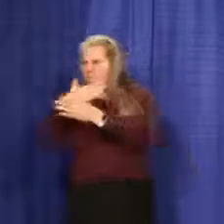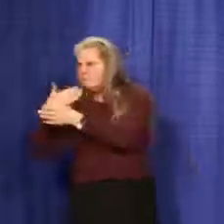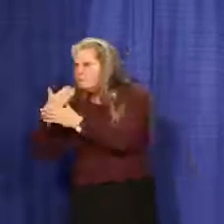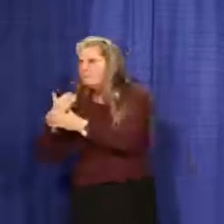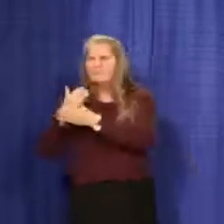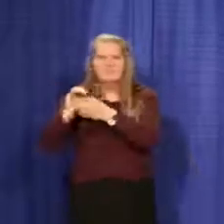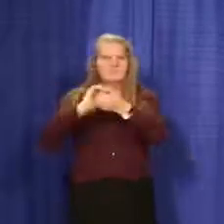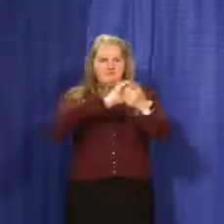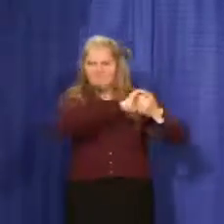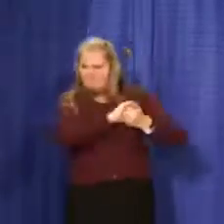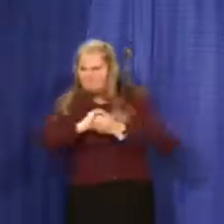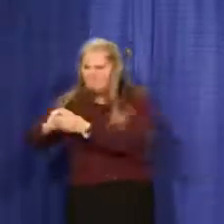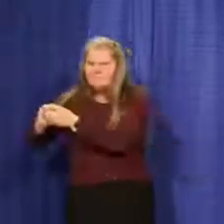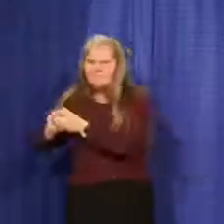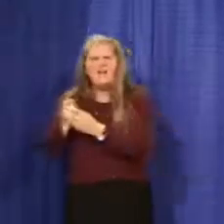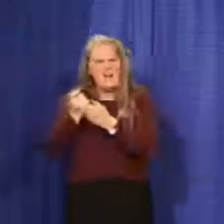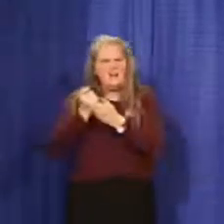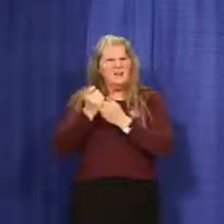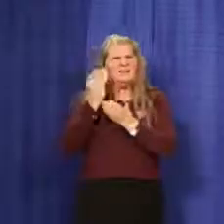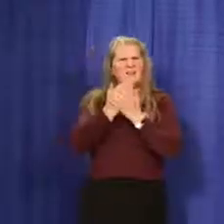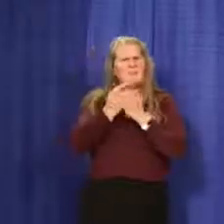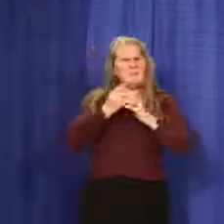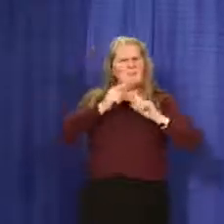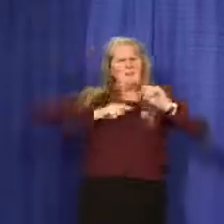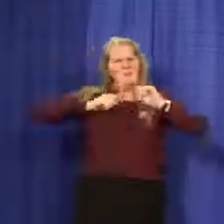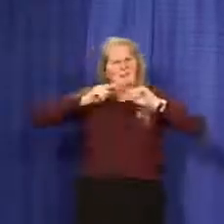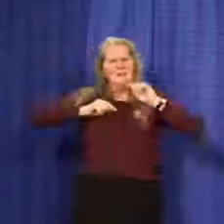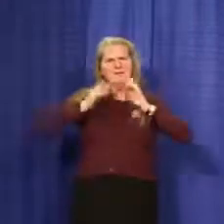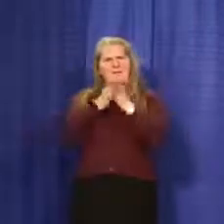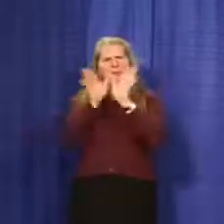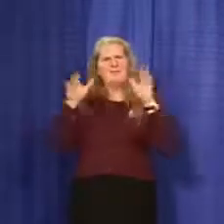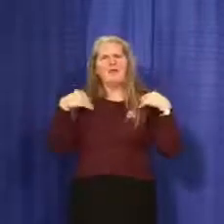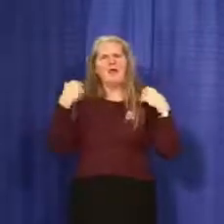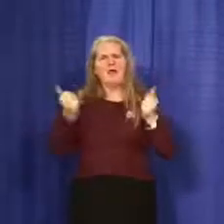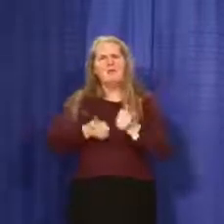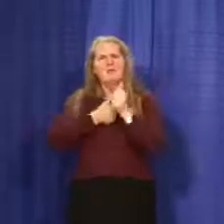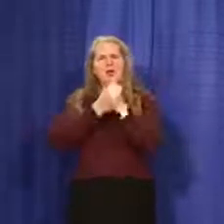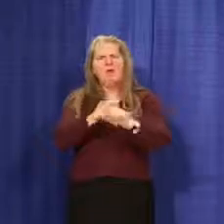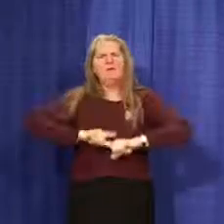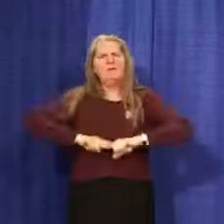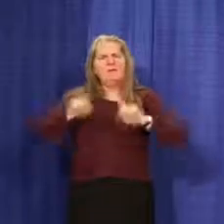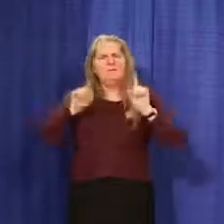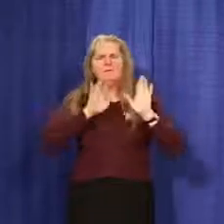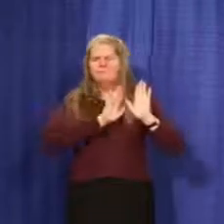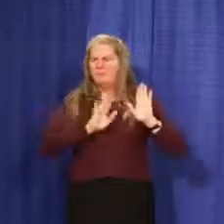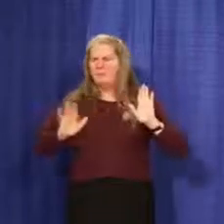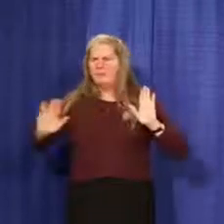We all have variations on the public health measures, the use